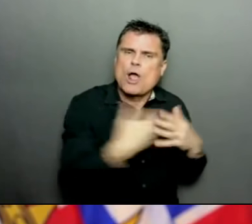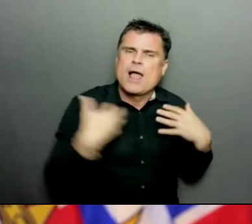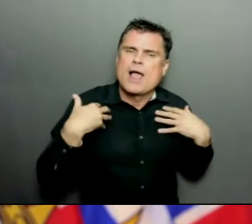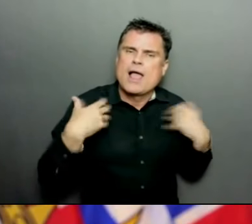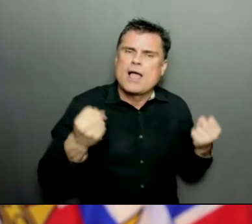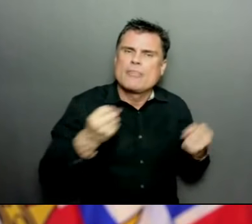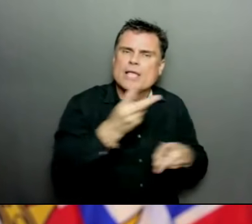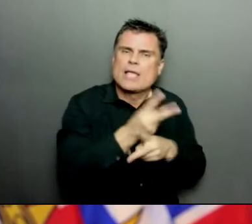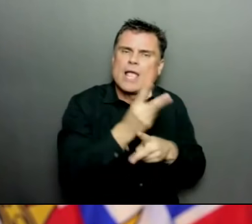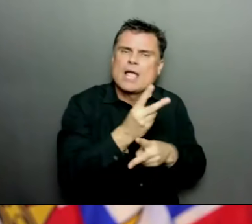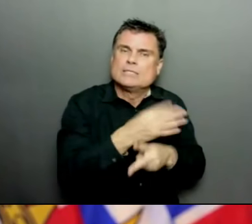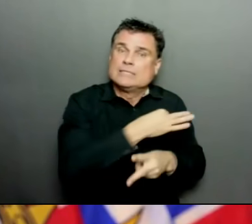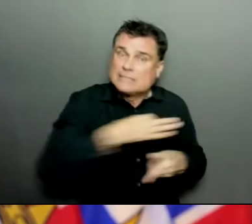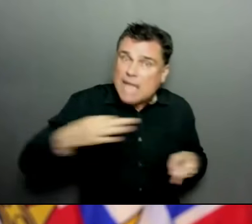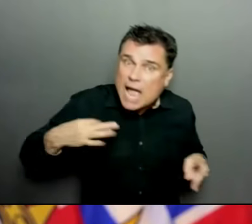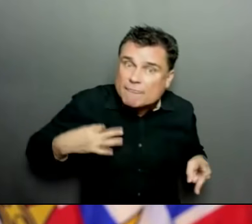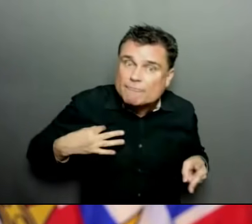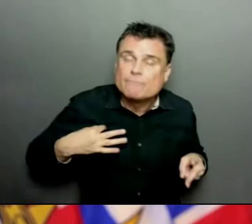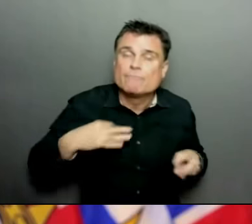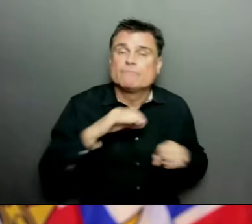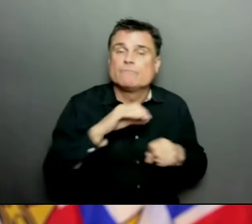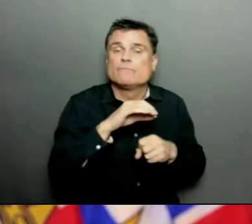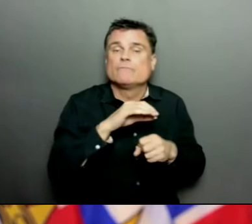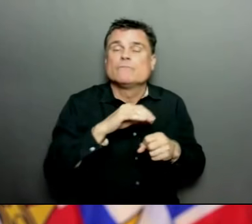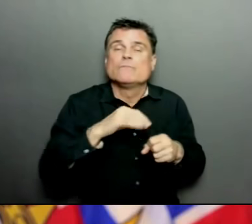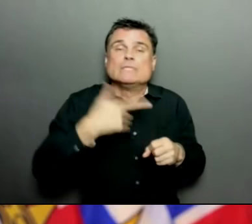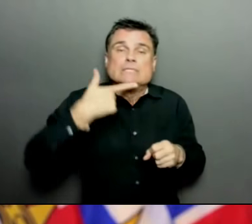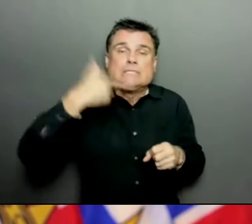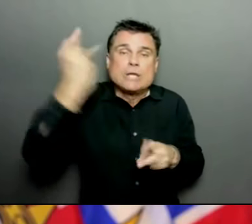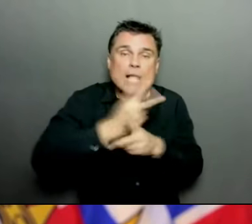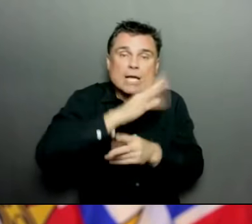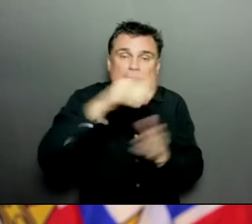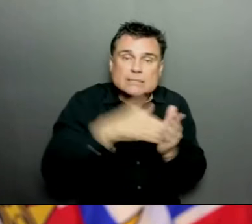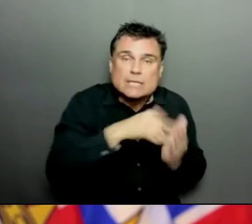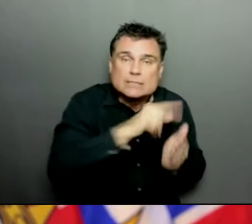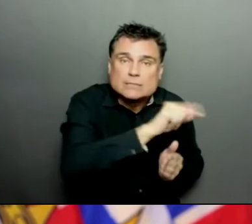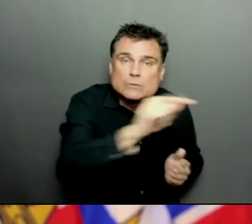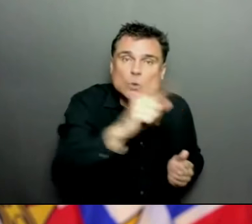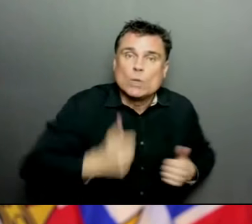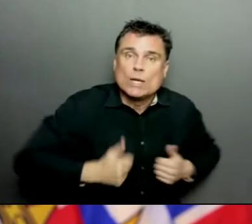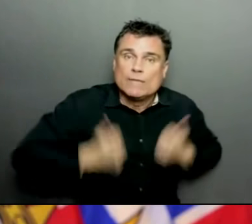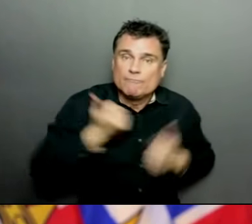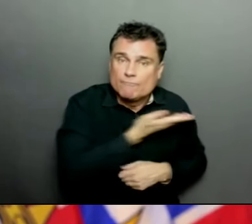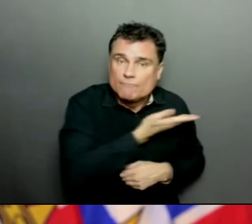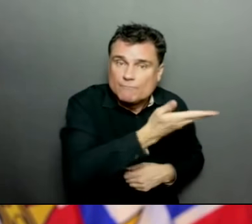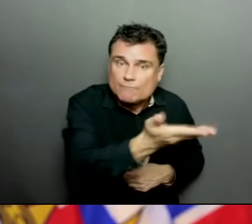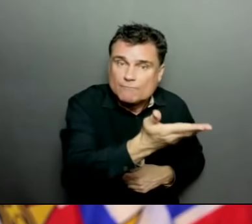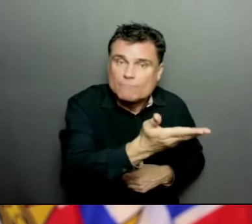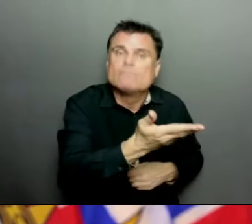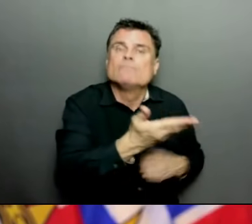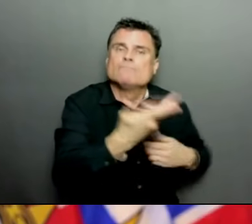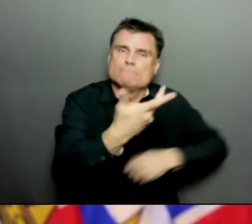hoping for for all healthcare workers in long-term care and COVID settings? And then all long-term care residents, when do